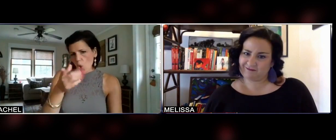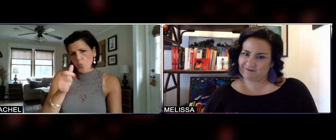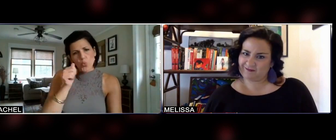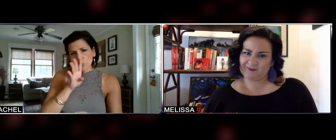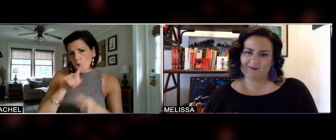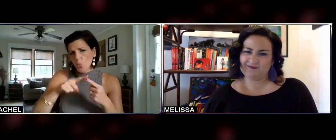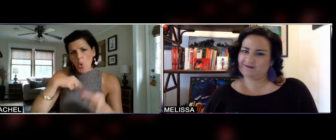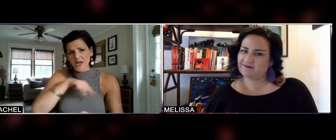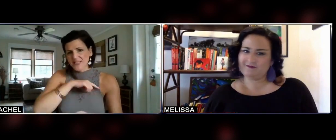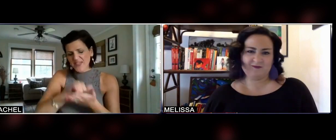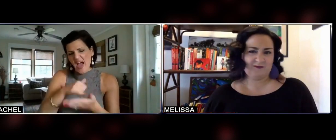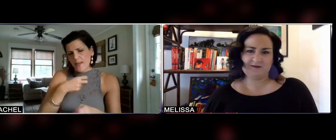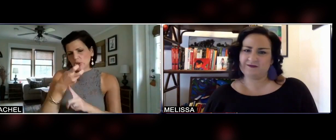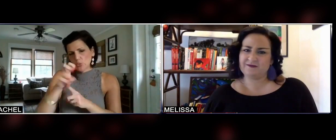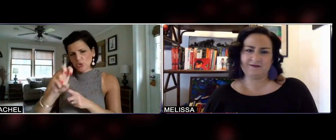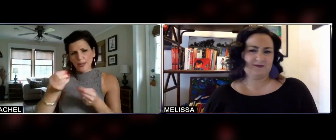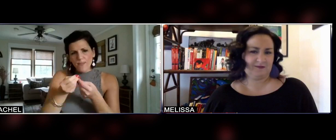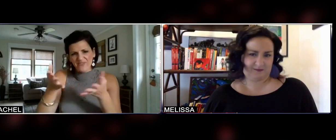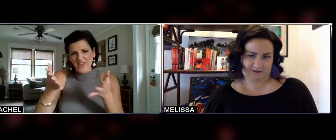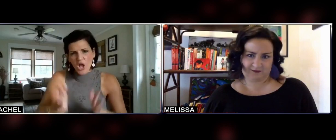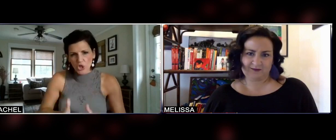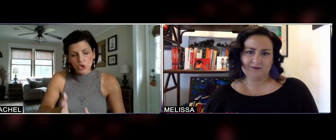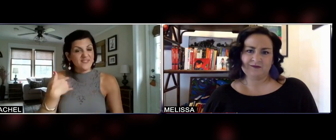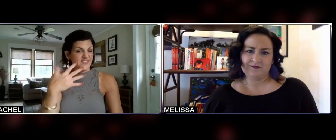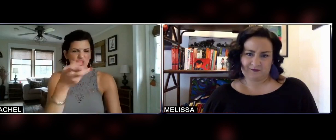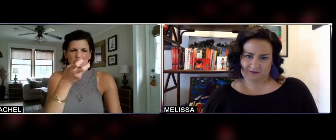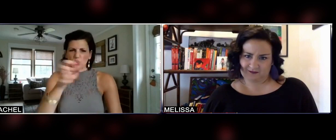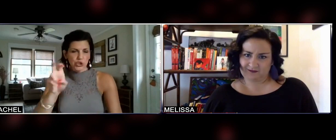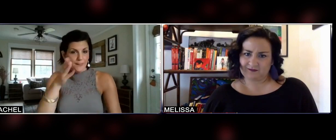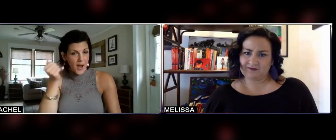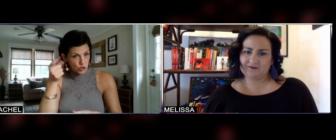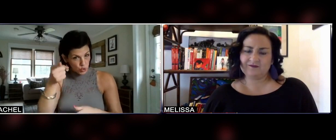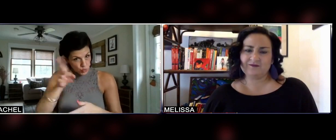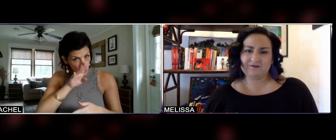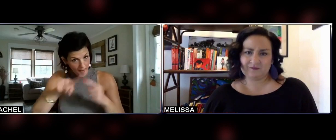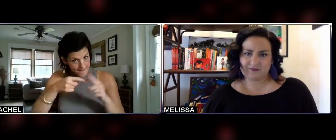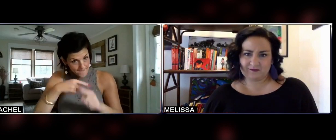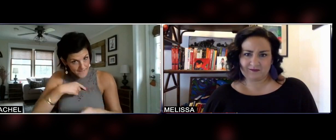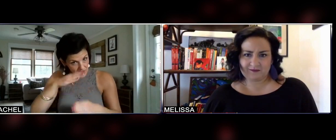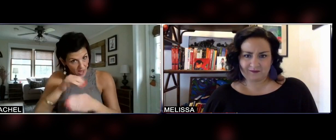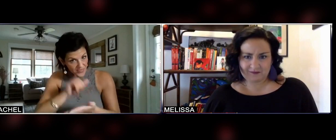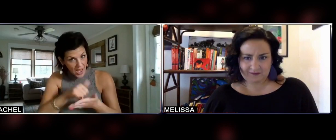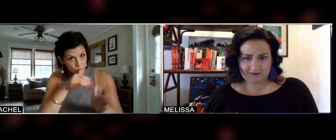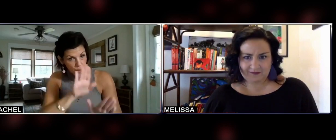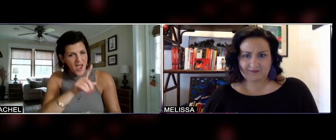I'm going to be switching providers. How he talked to my son could affect his self esteem